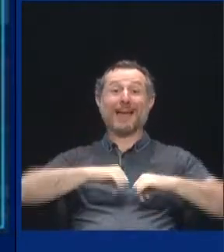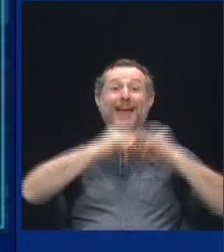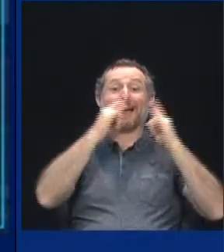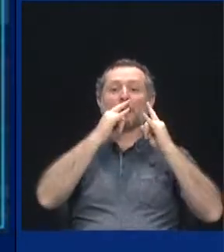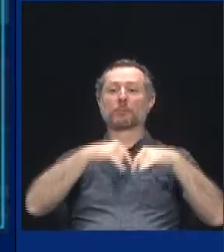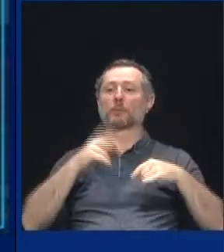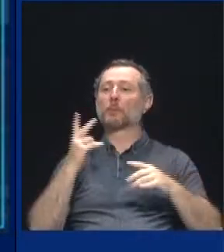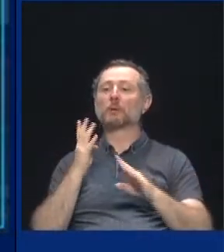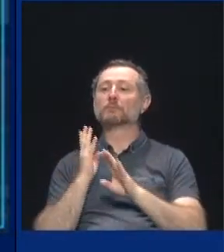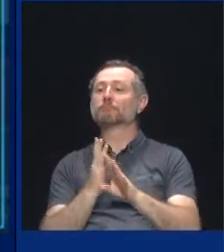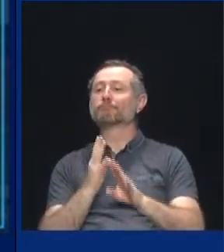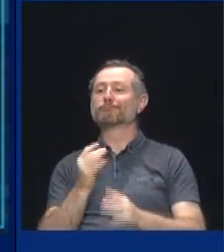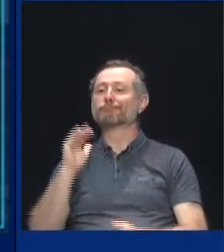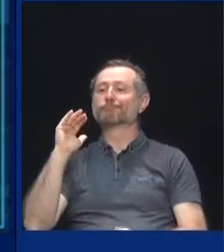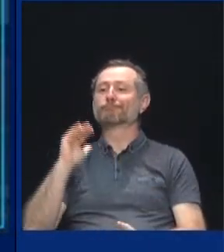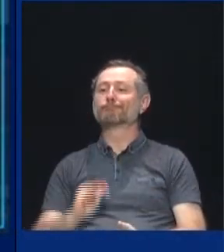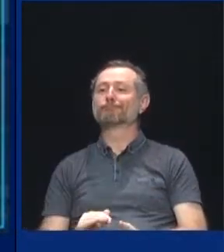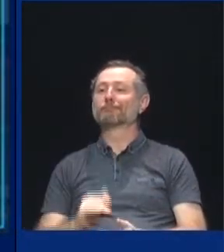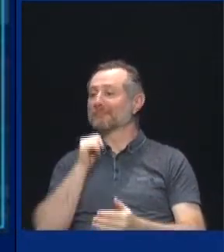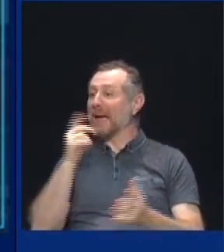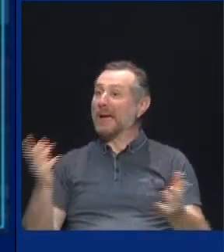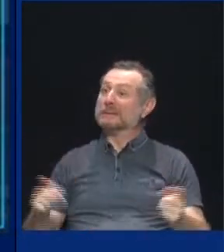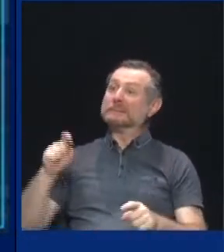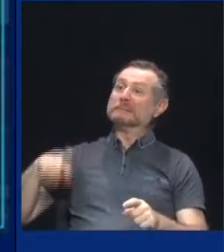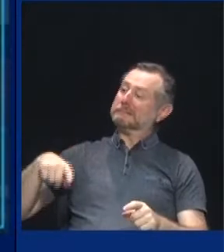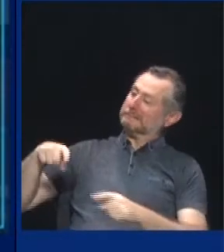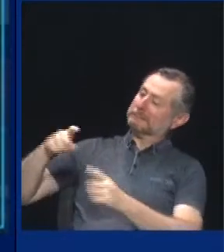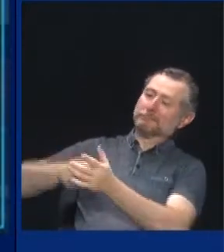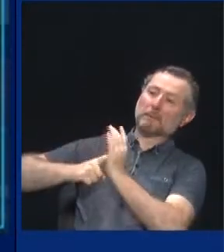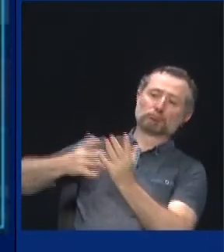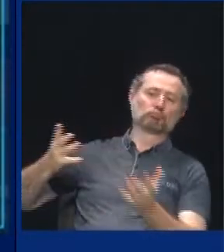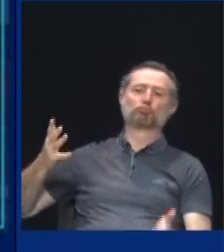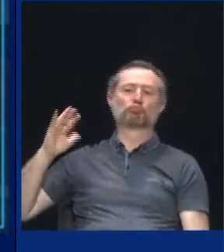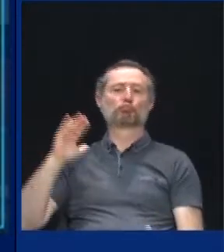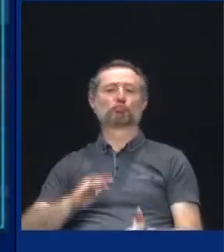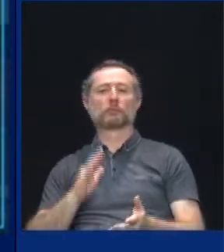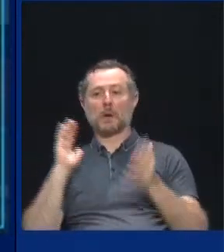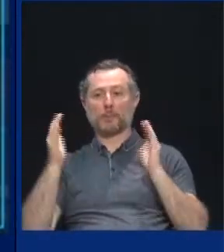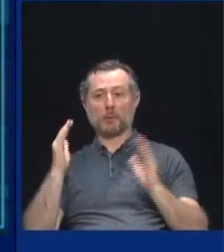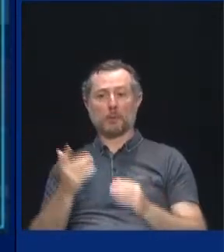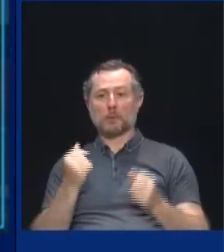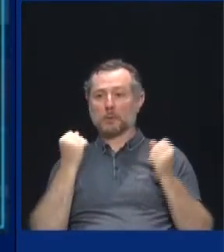ALL OF THAT HAS BEEN DONE. WE ARE NOW CLOSING VACCINE SITES. WHY?